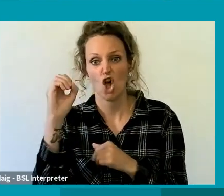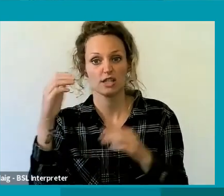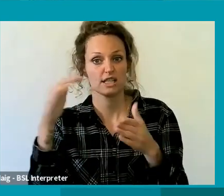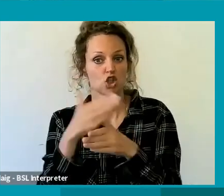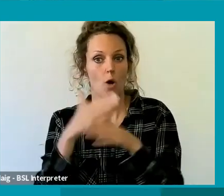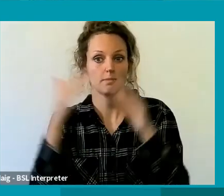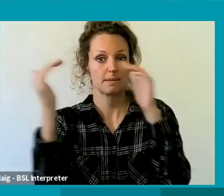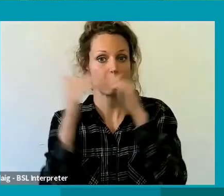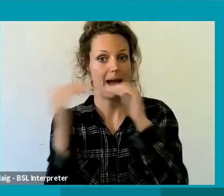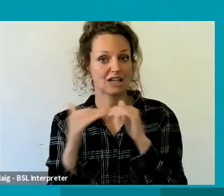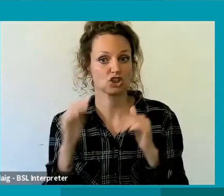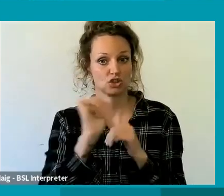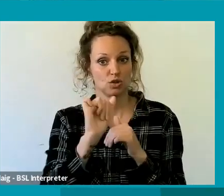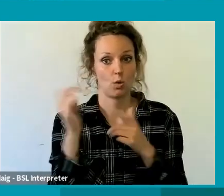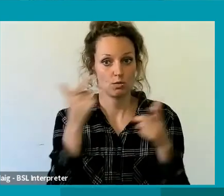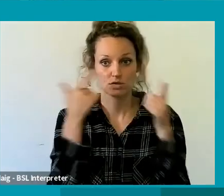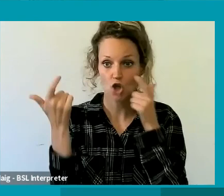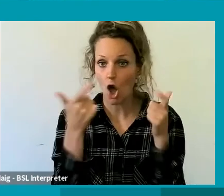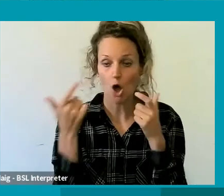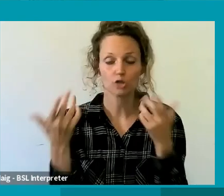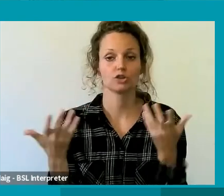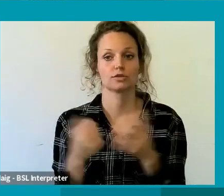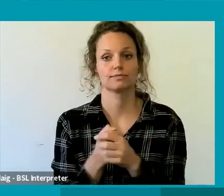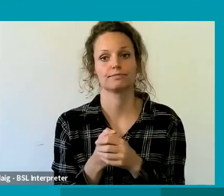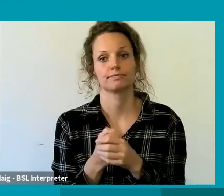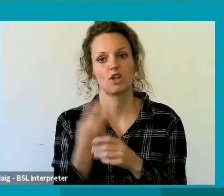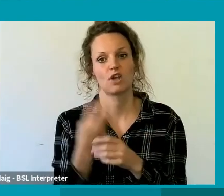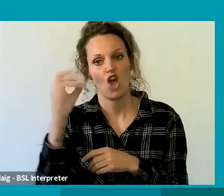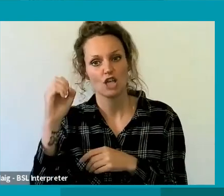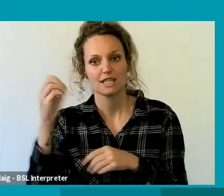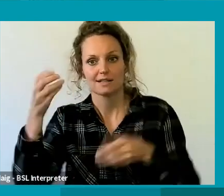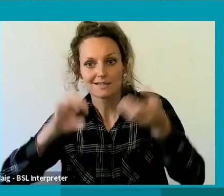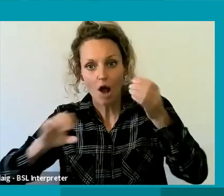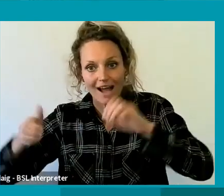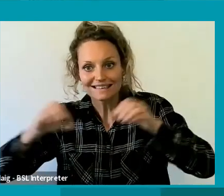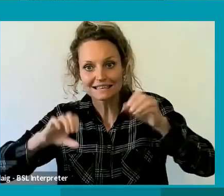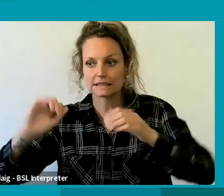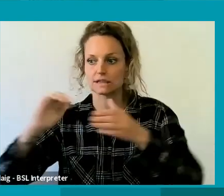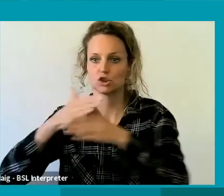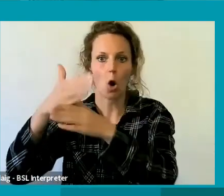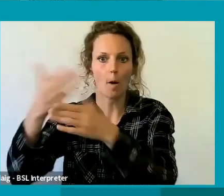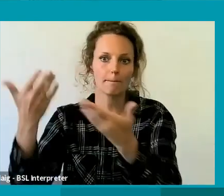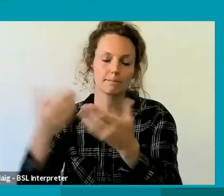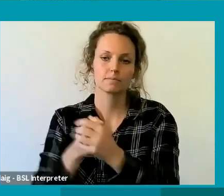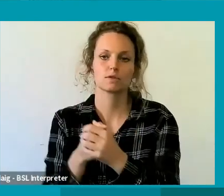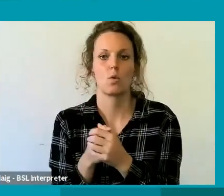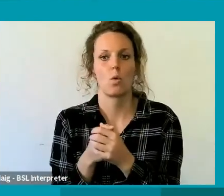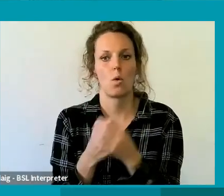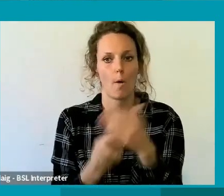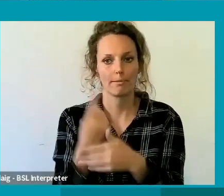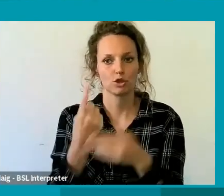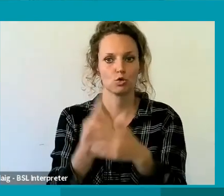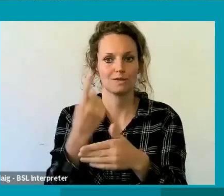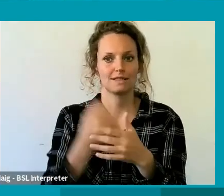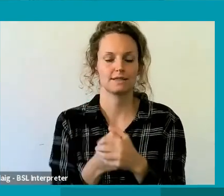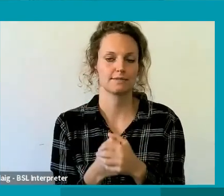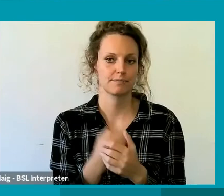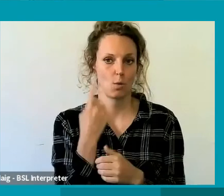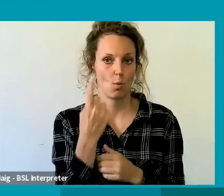science scientist jobs or you know 45 sales opportunities. It's just one link. Then you click on it and it will actually